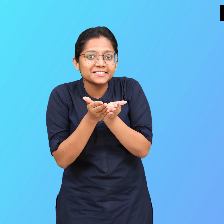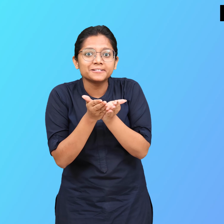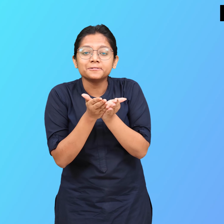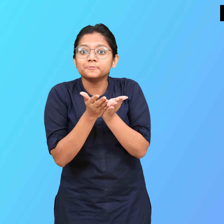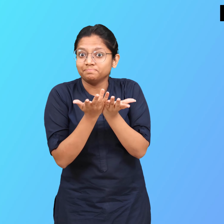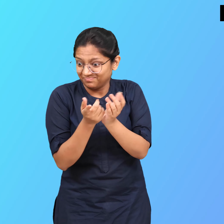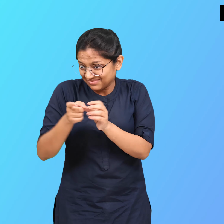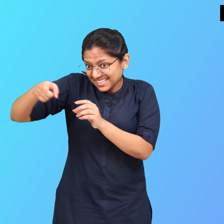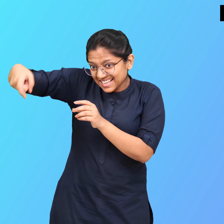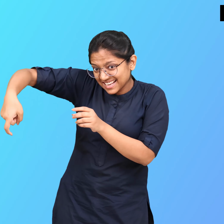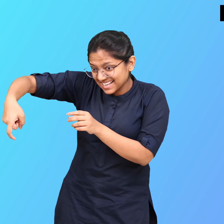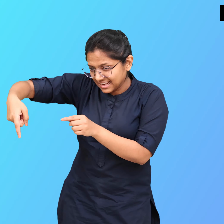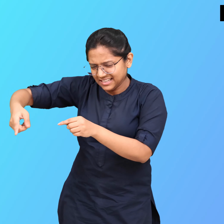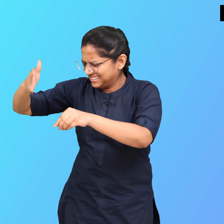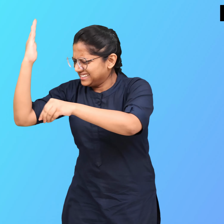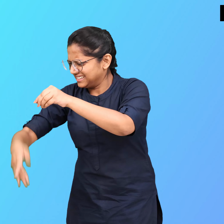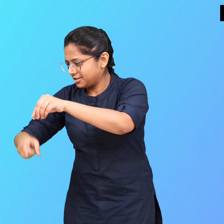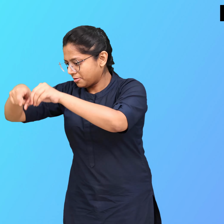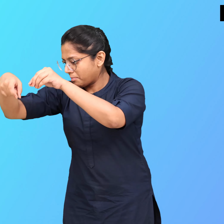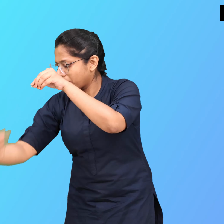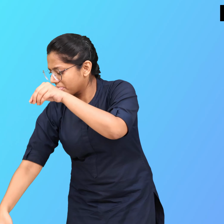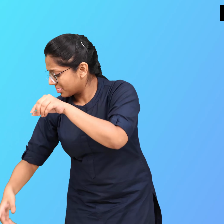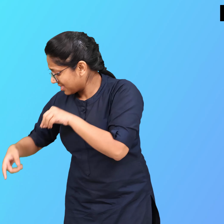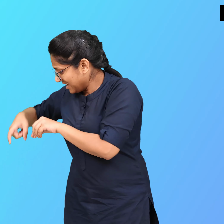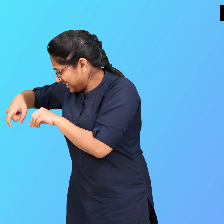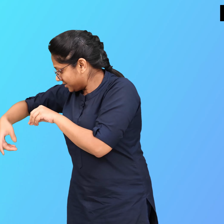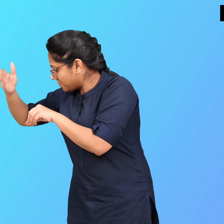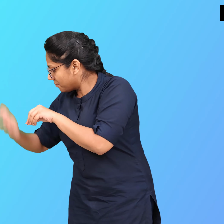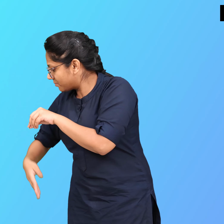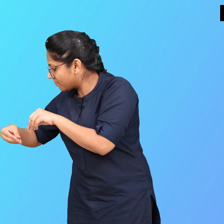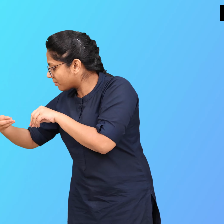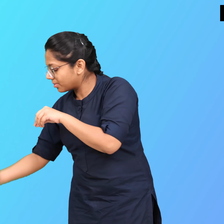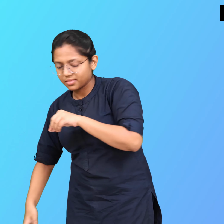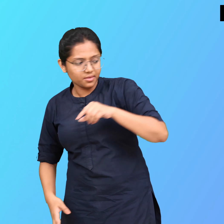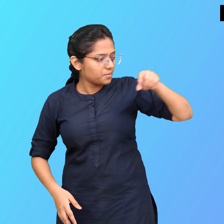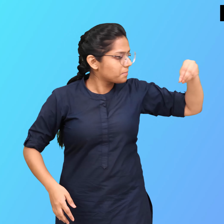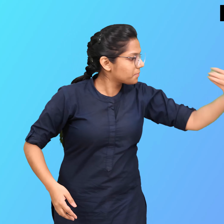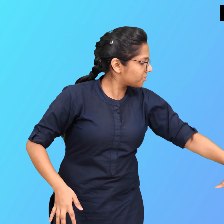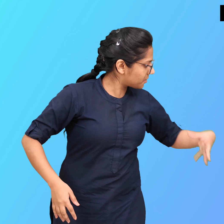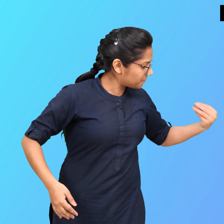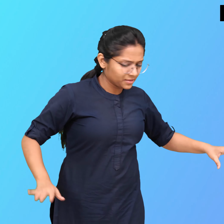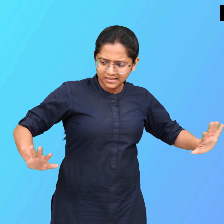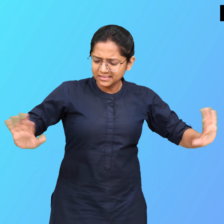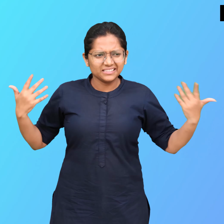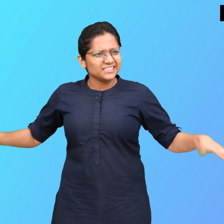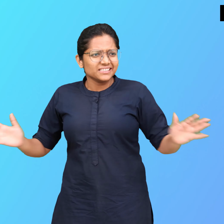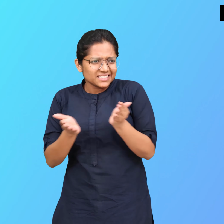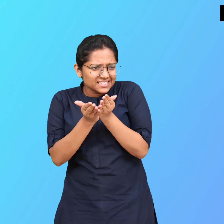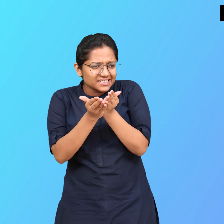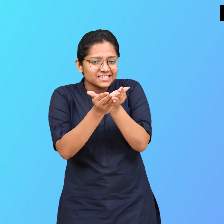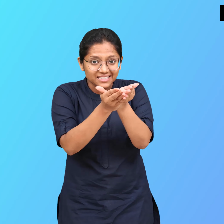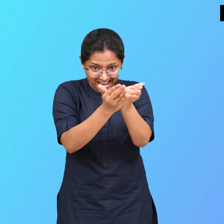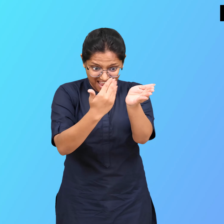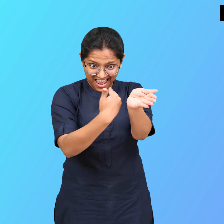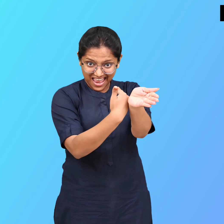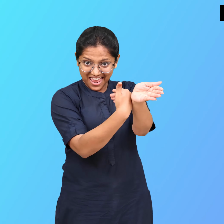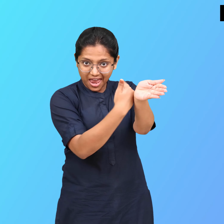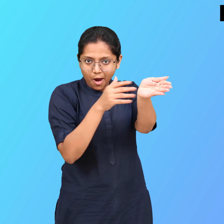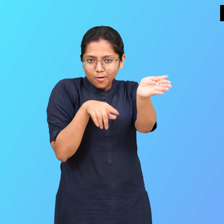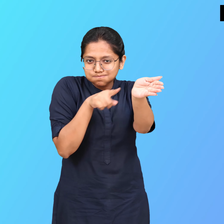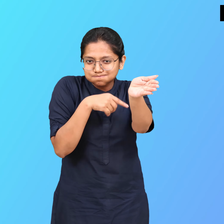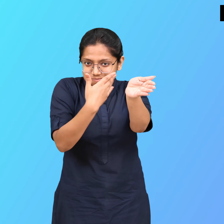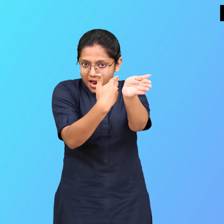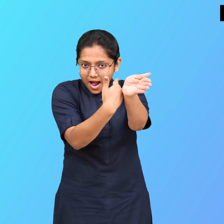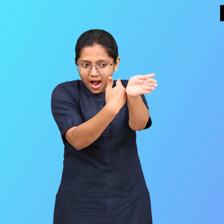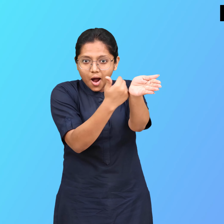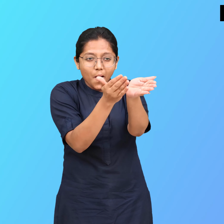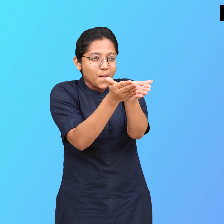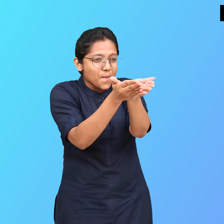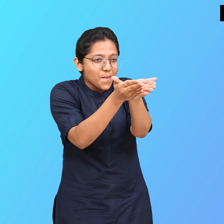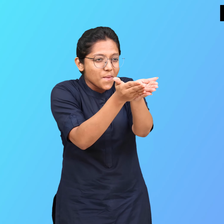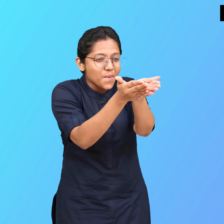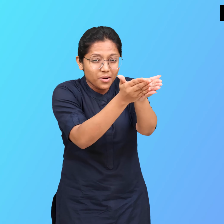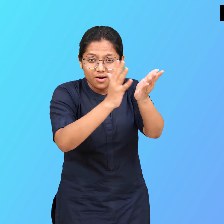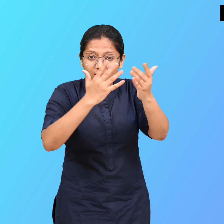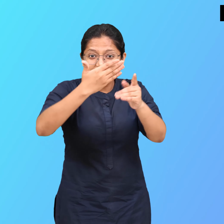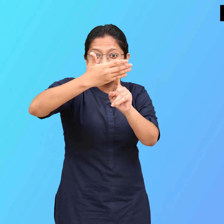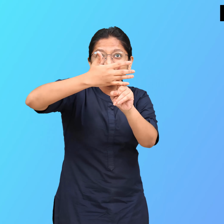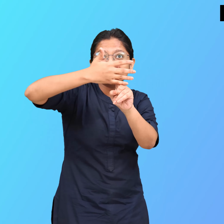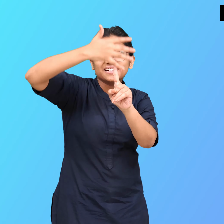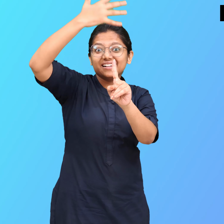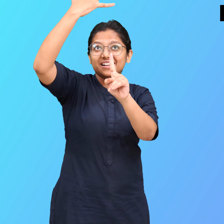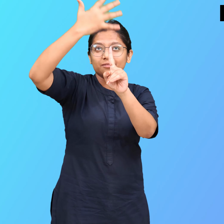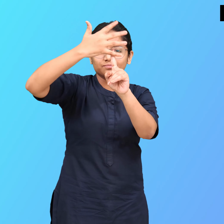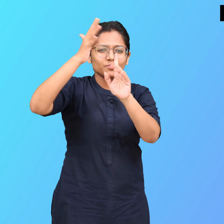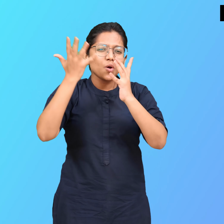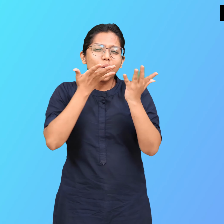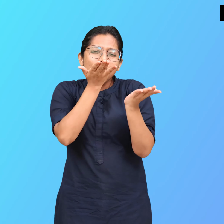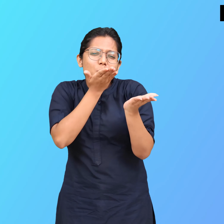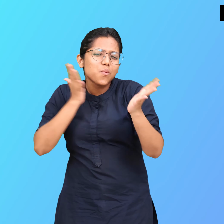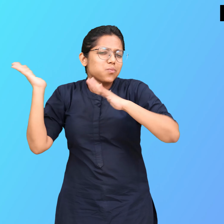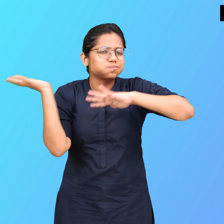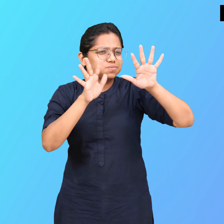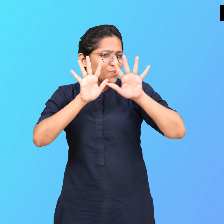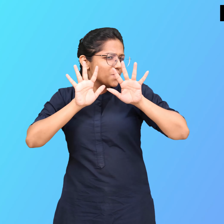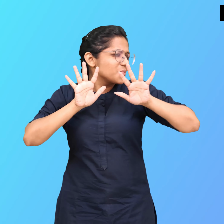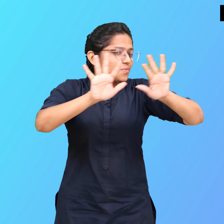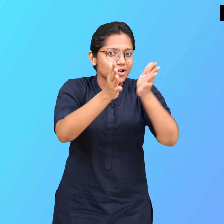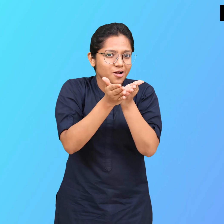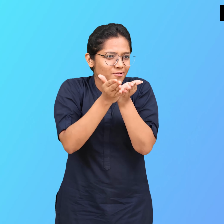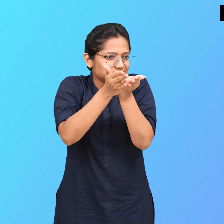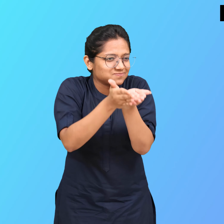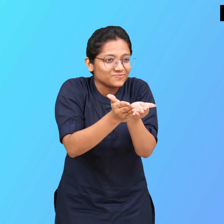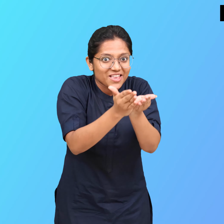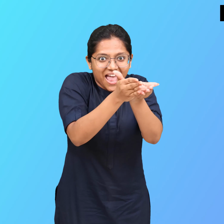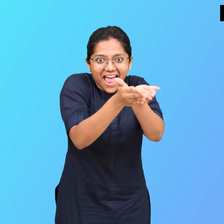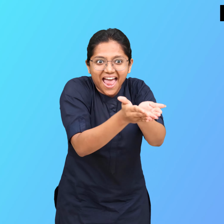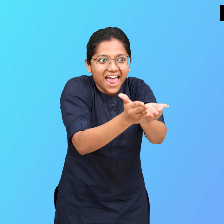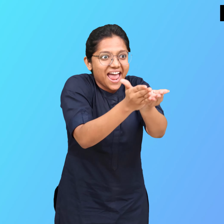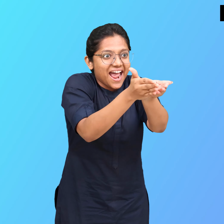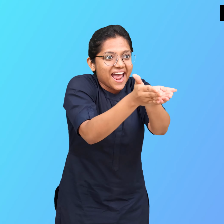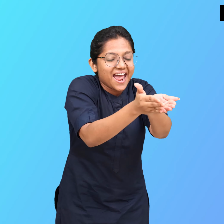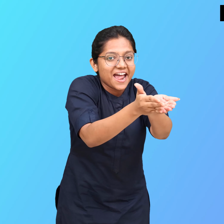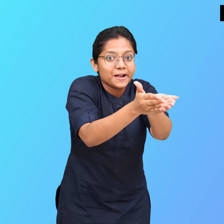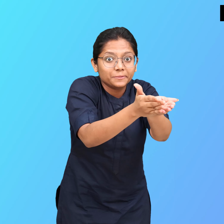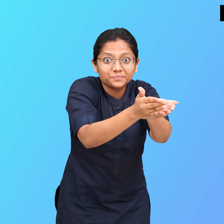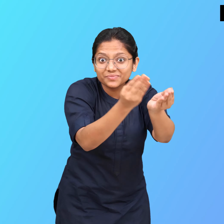So they cut the ropes to the anchors and left the anchors in the sea. At the same time, they untied the ropes that were holding the rudders. Then they raised the front sail into the wind and sailed towards the beach.